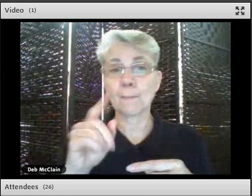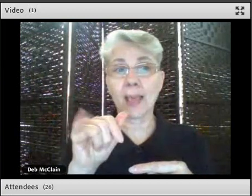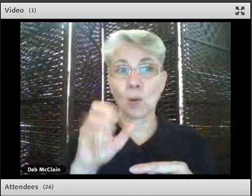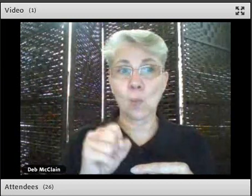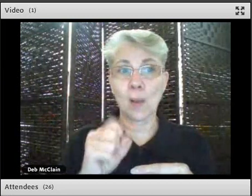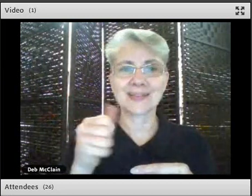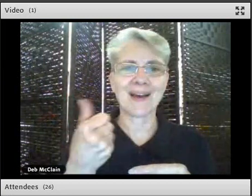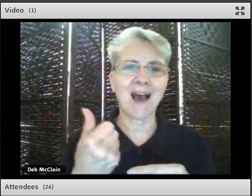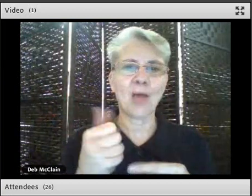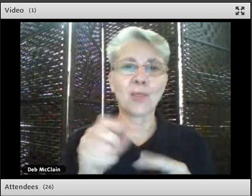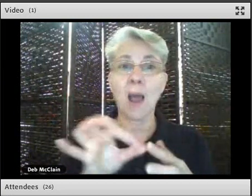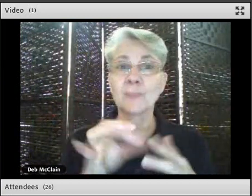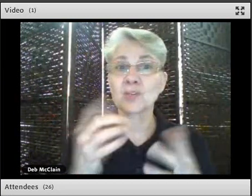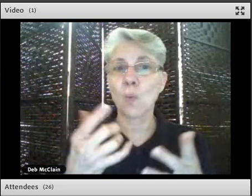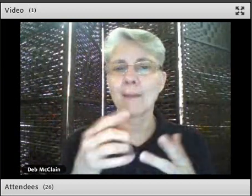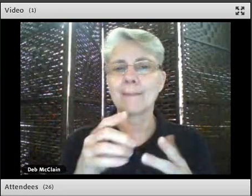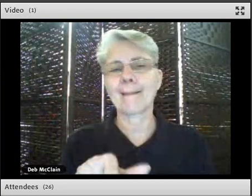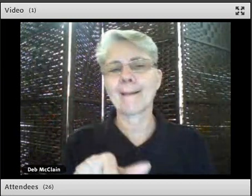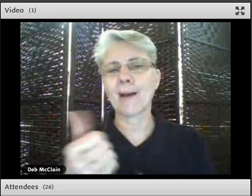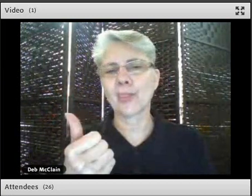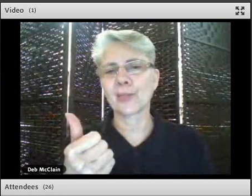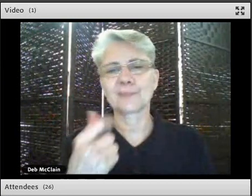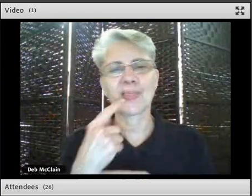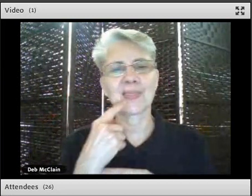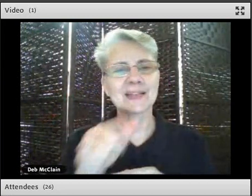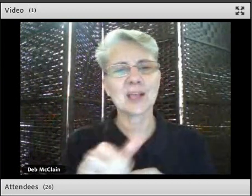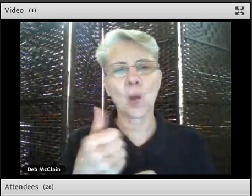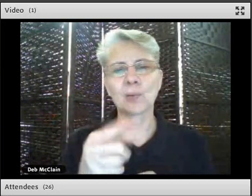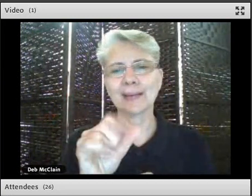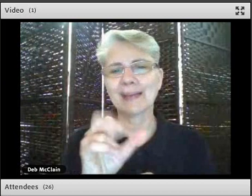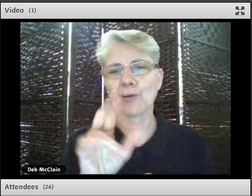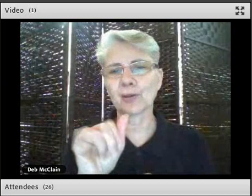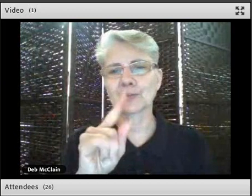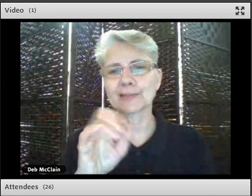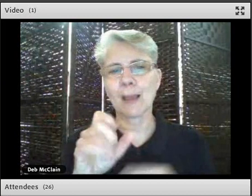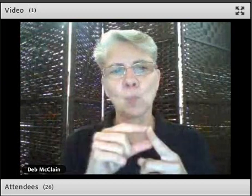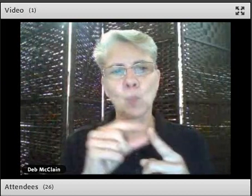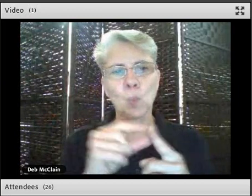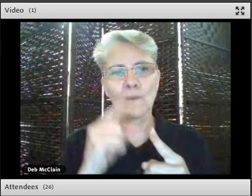we're going to use "online resource" for the carrier type.